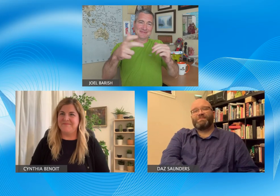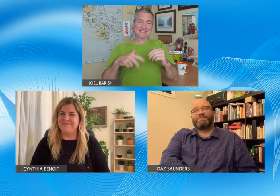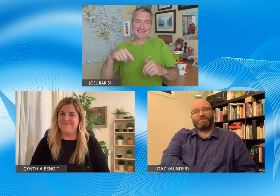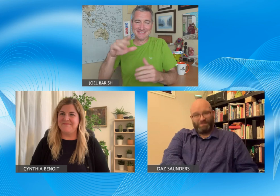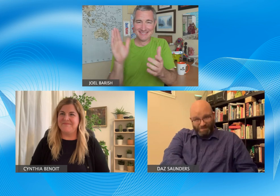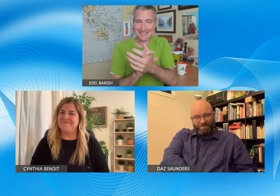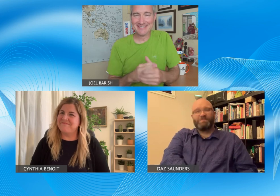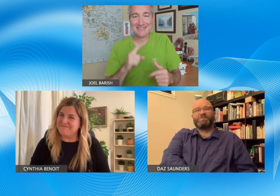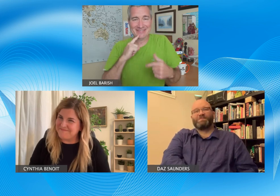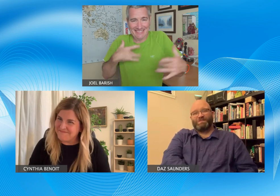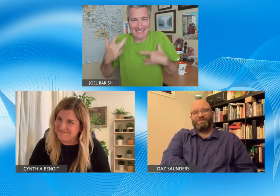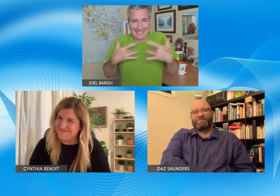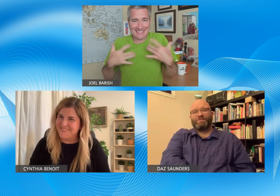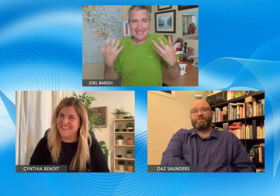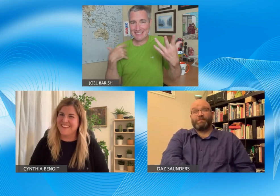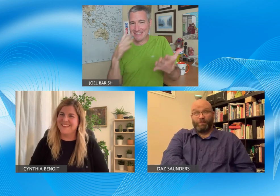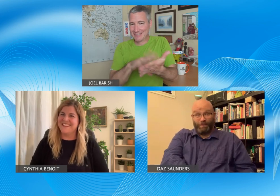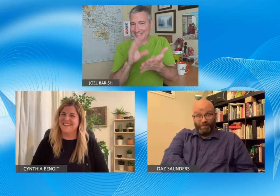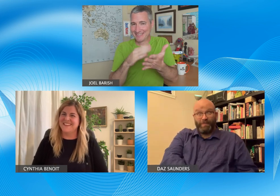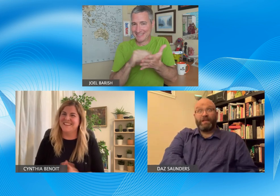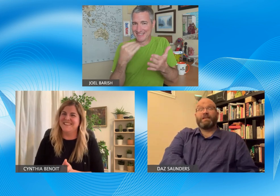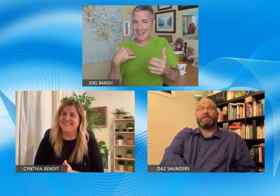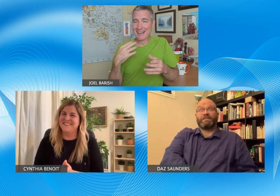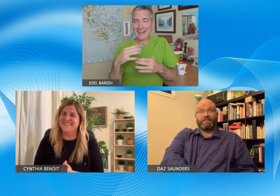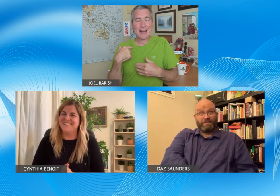Welcome back! I’m eager to lean more.